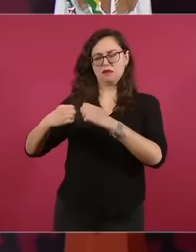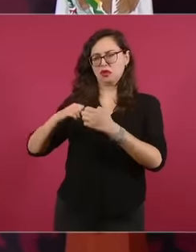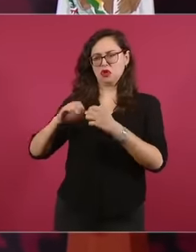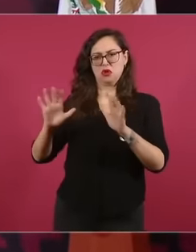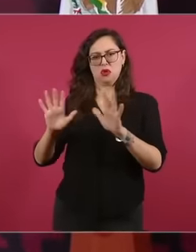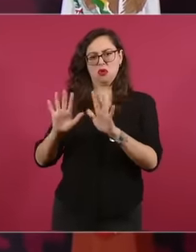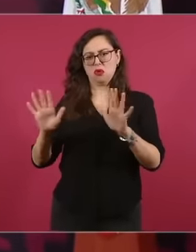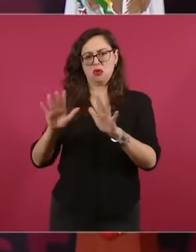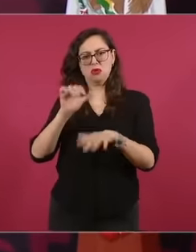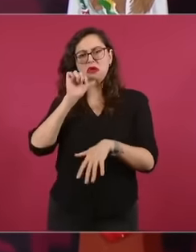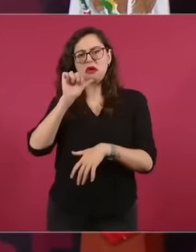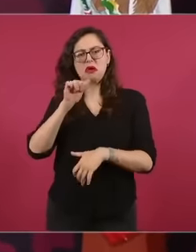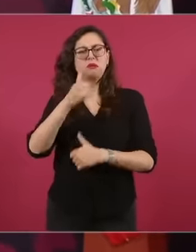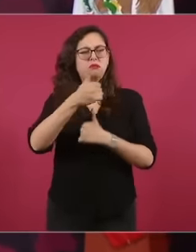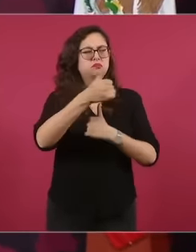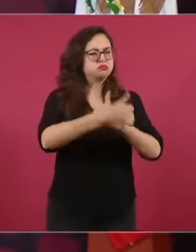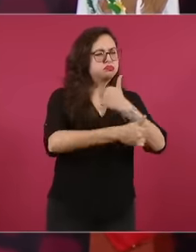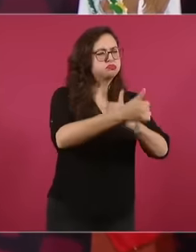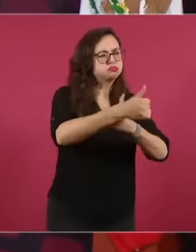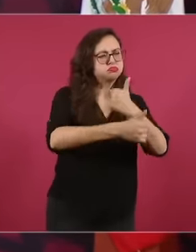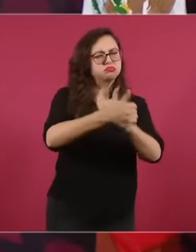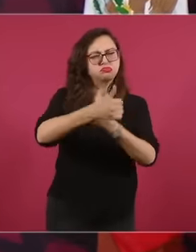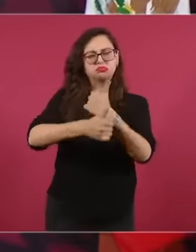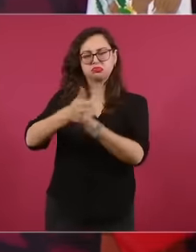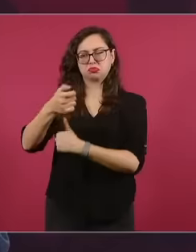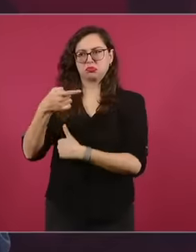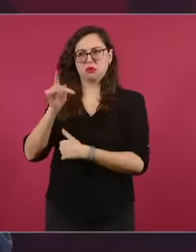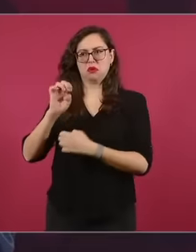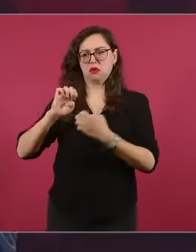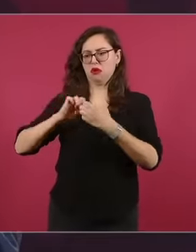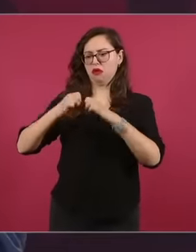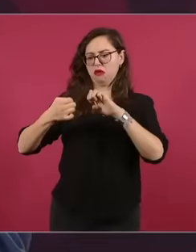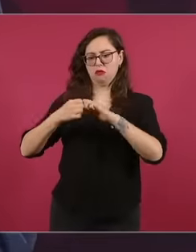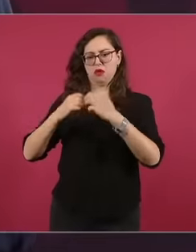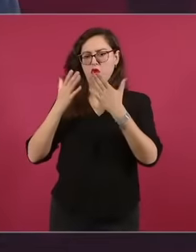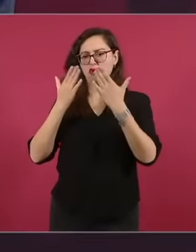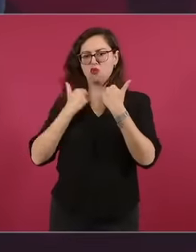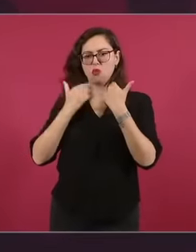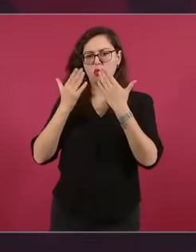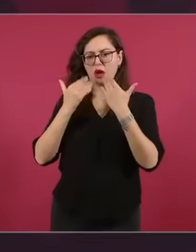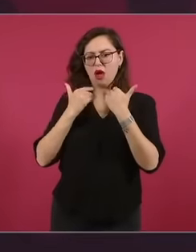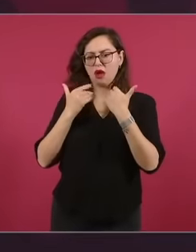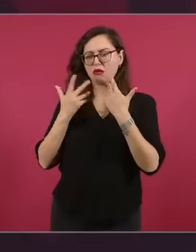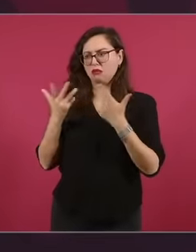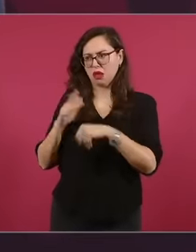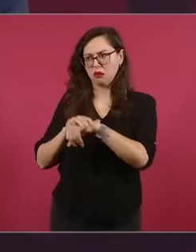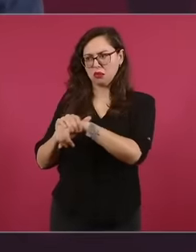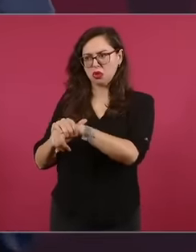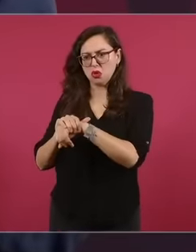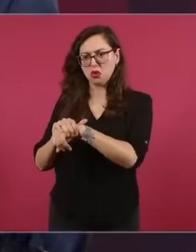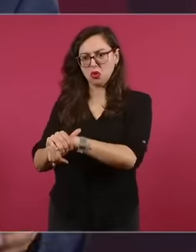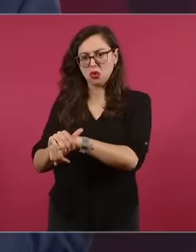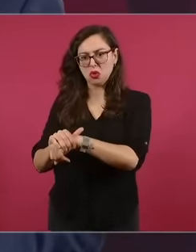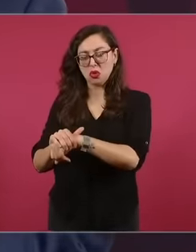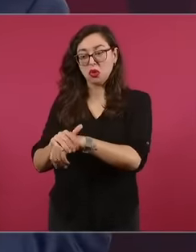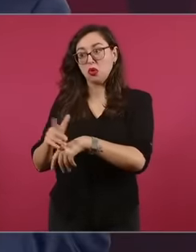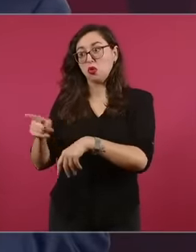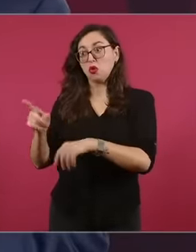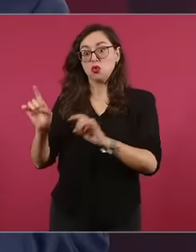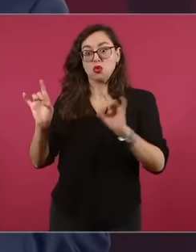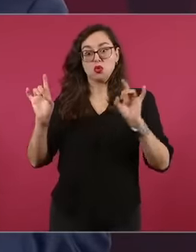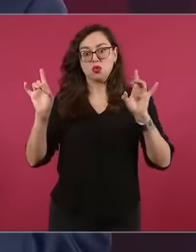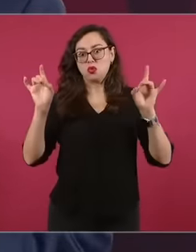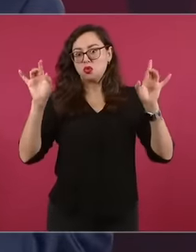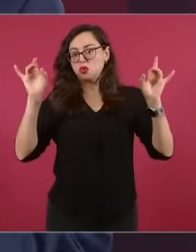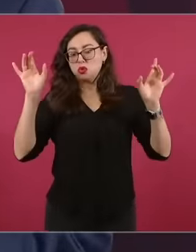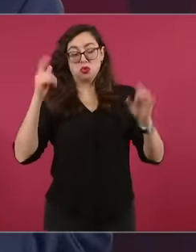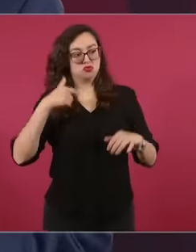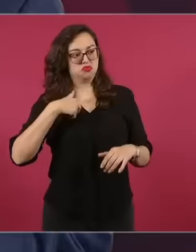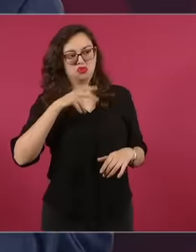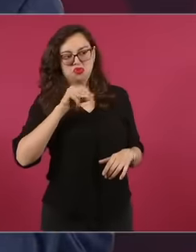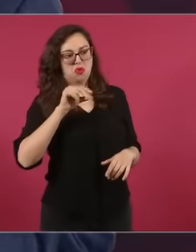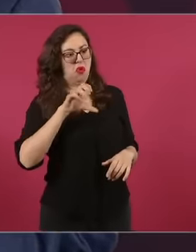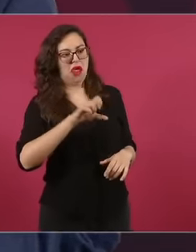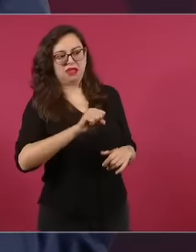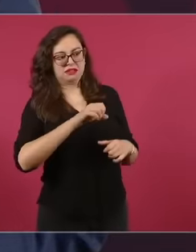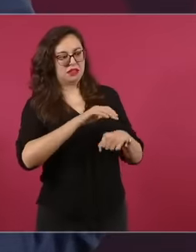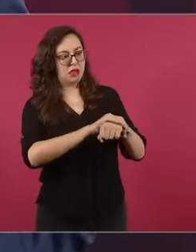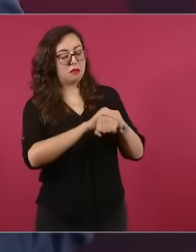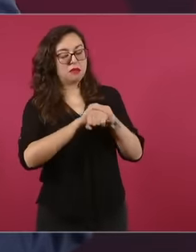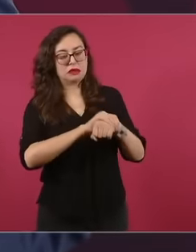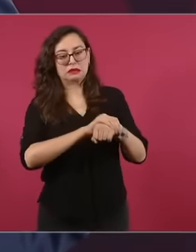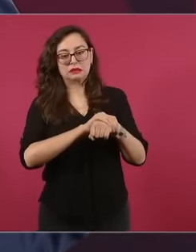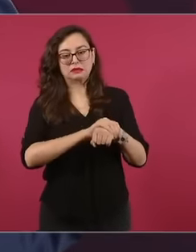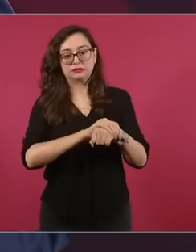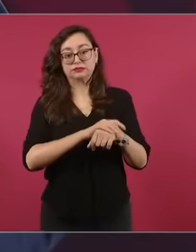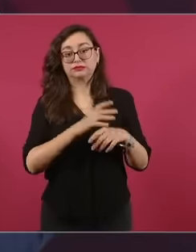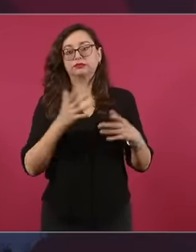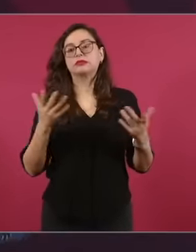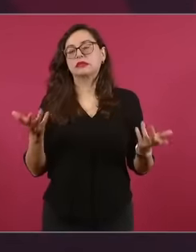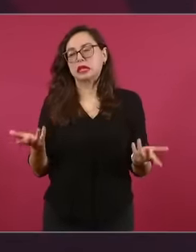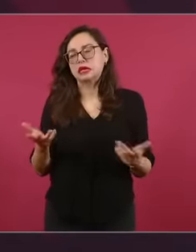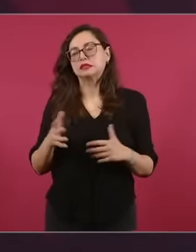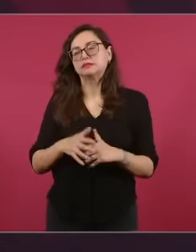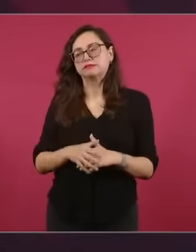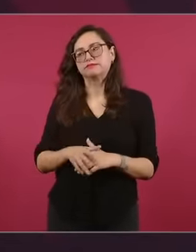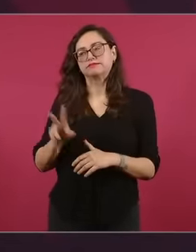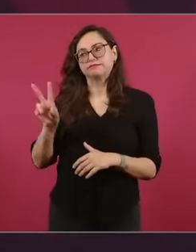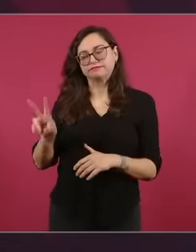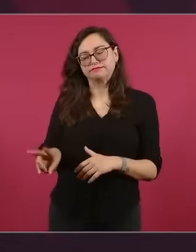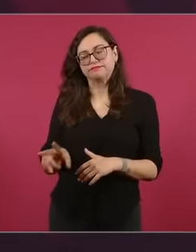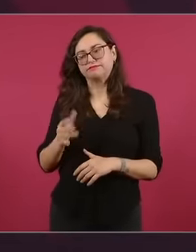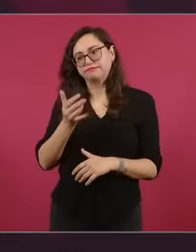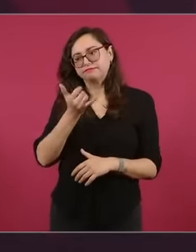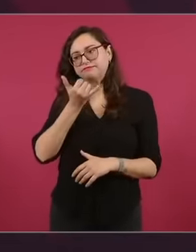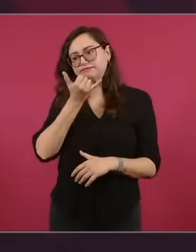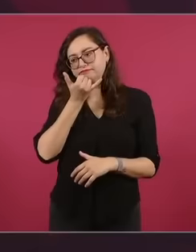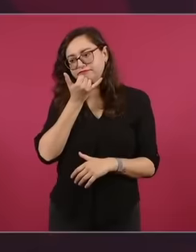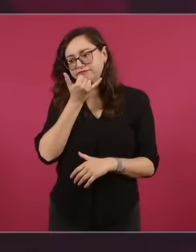adversaries, but I told him friend and well, no, he's not my enemy